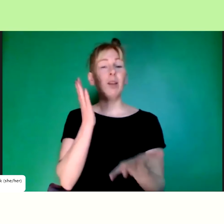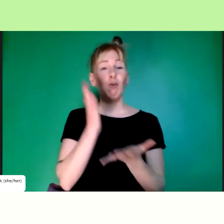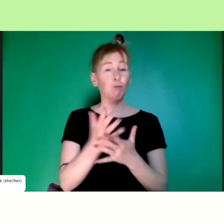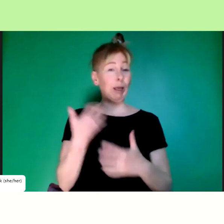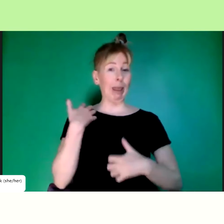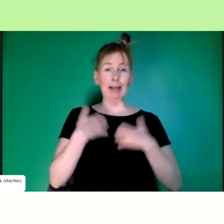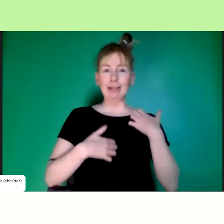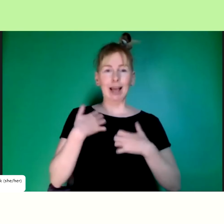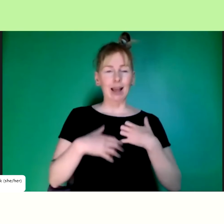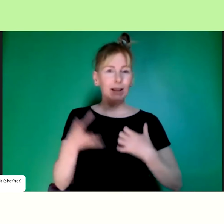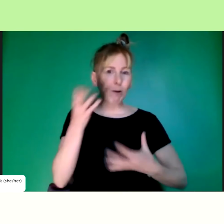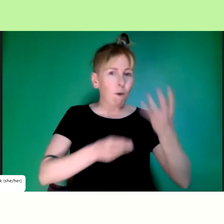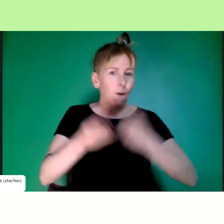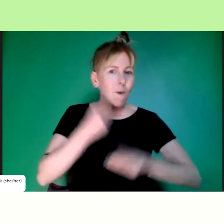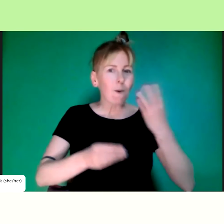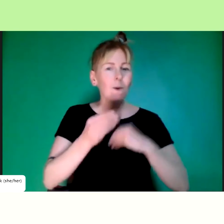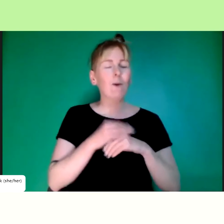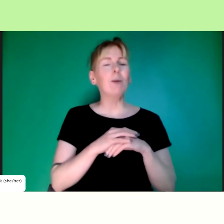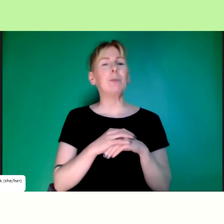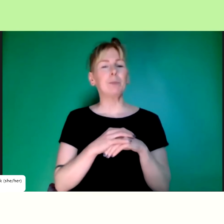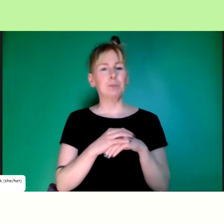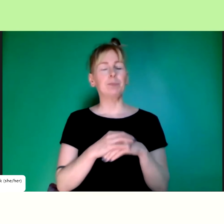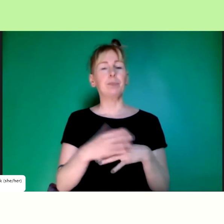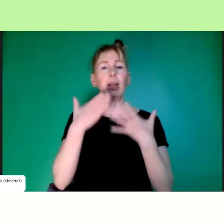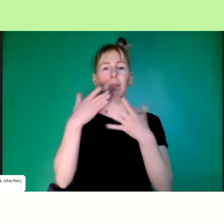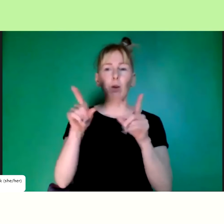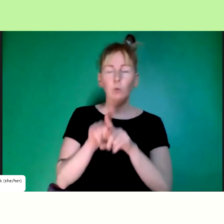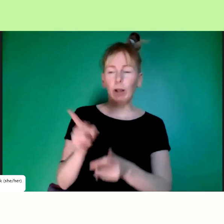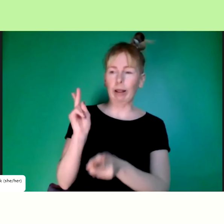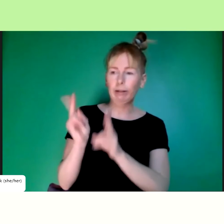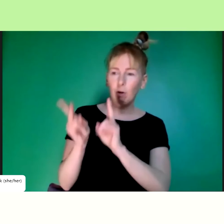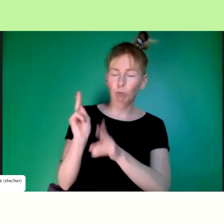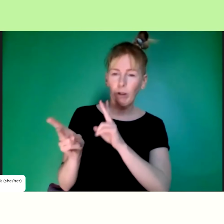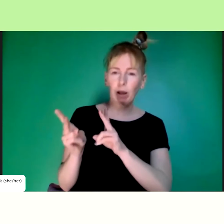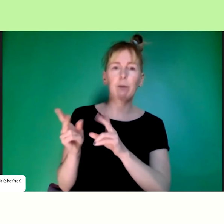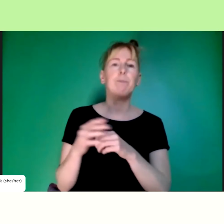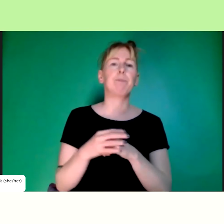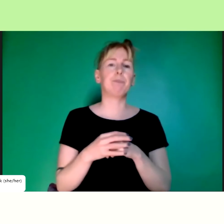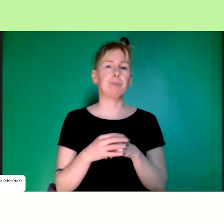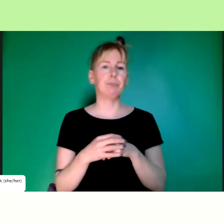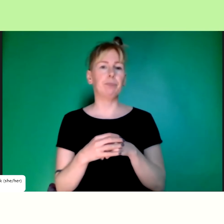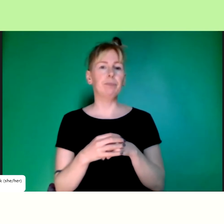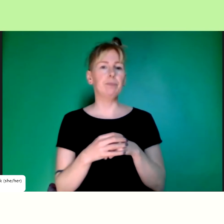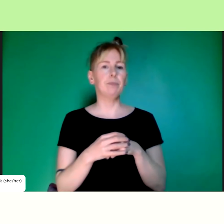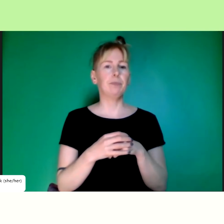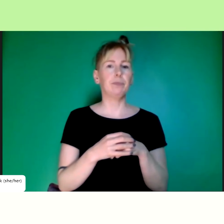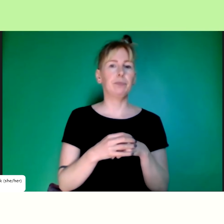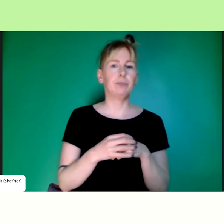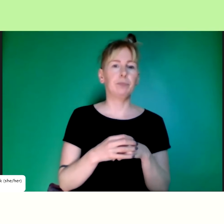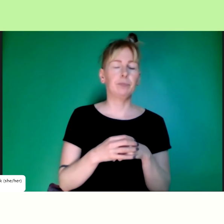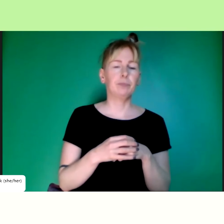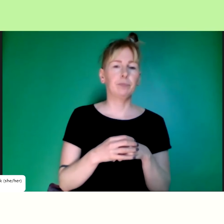Thank you also to Susan Merrick, our British Sign Language interpreter for this event,